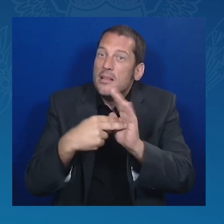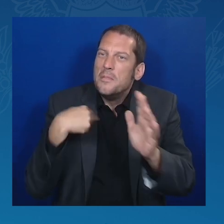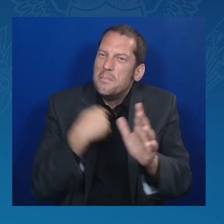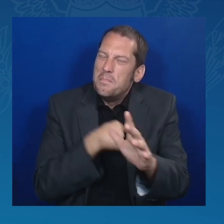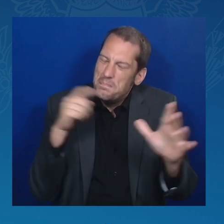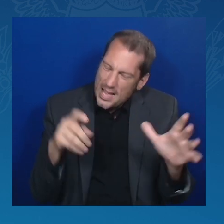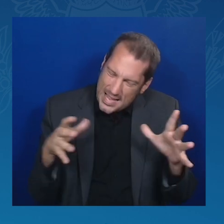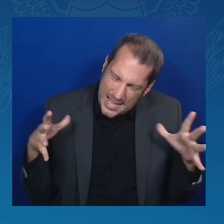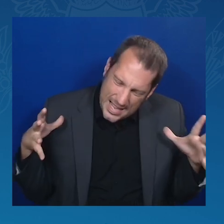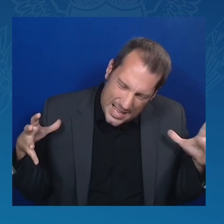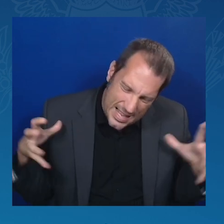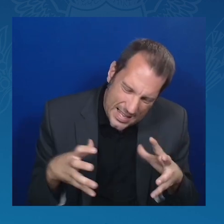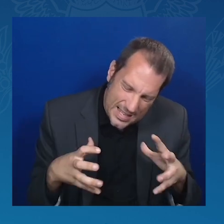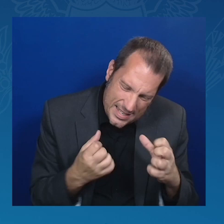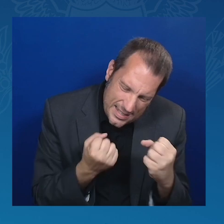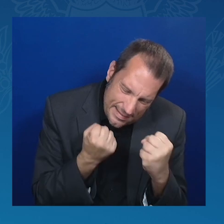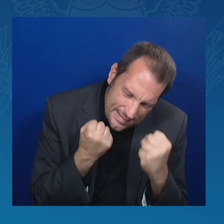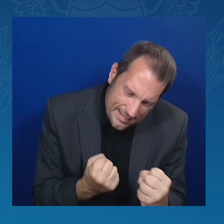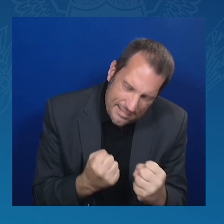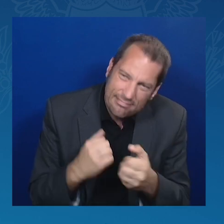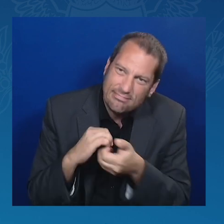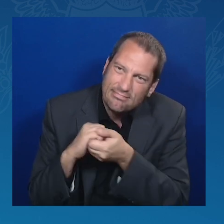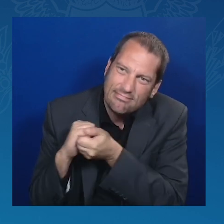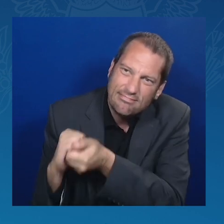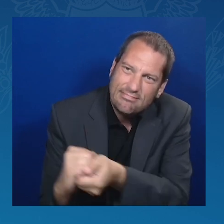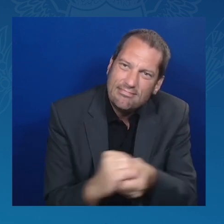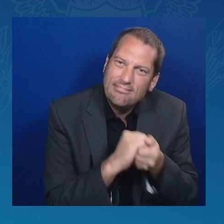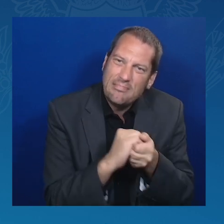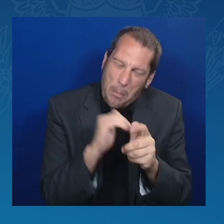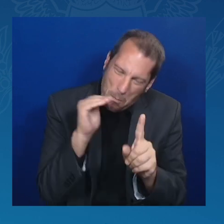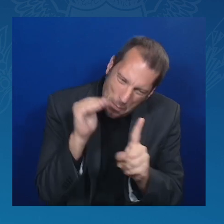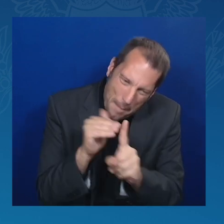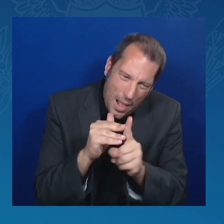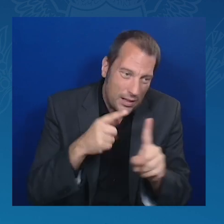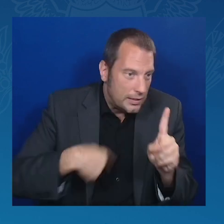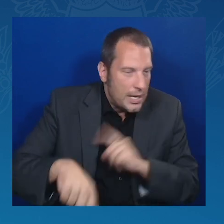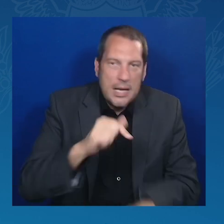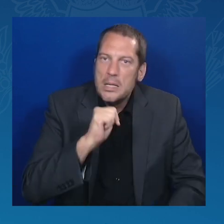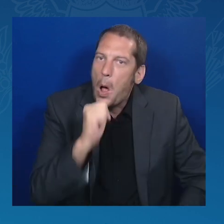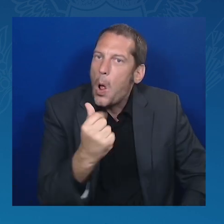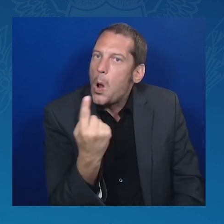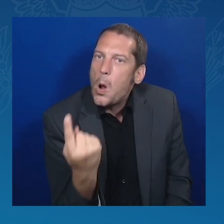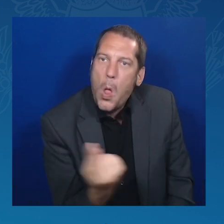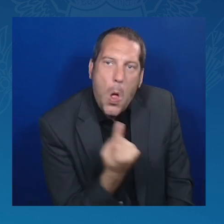And the best way to deal with a lot of this stuff is to build community, right? Ms. Teigen: That's beautiful.